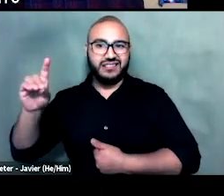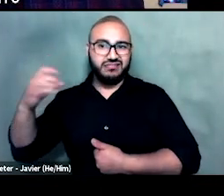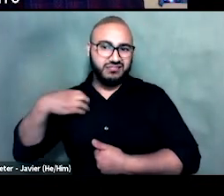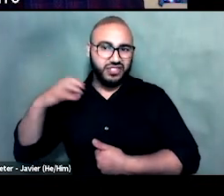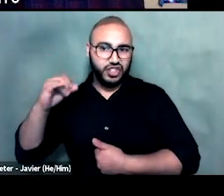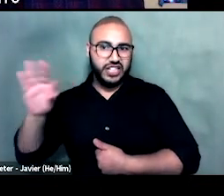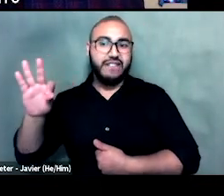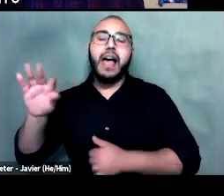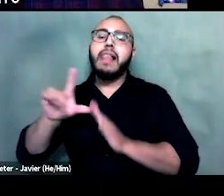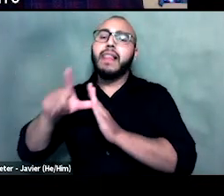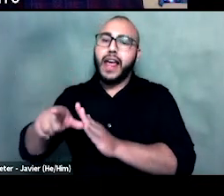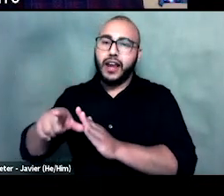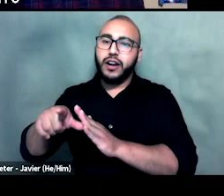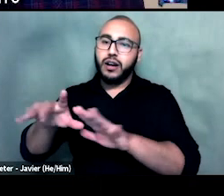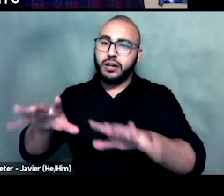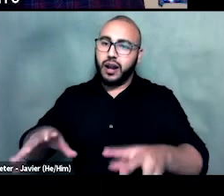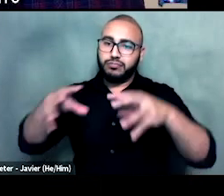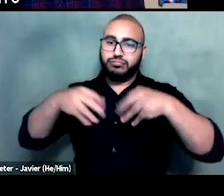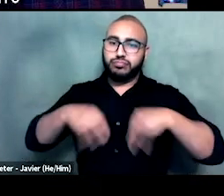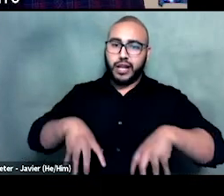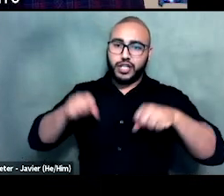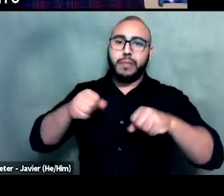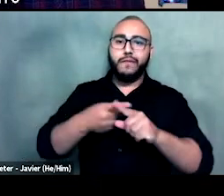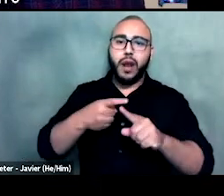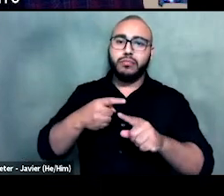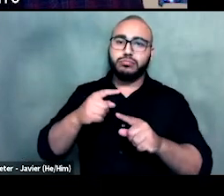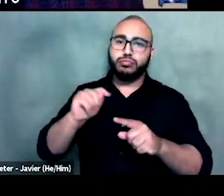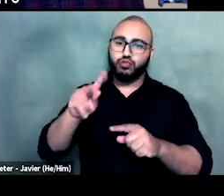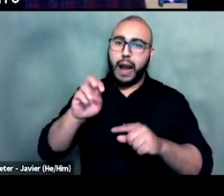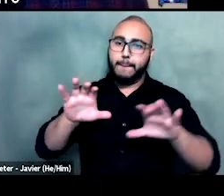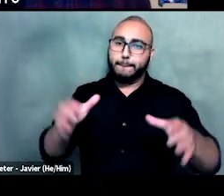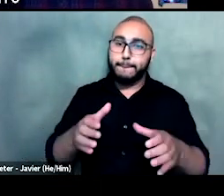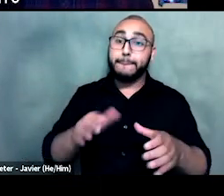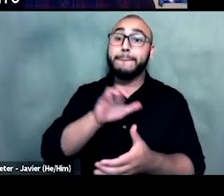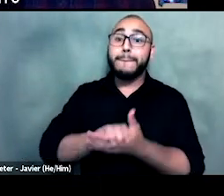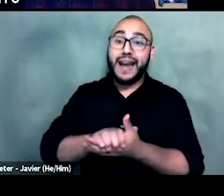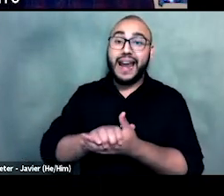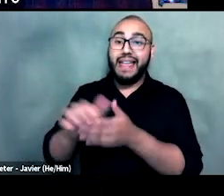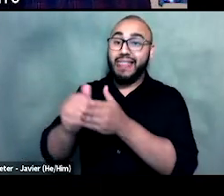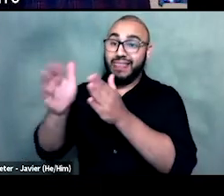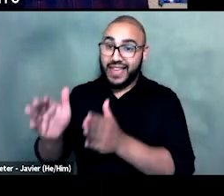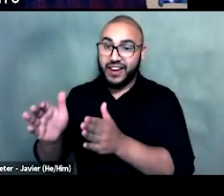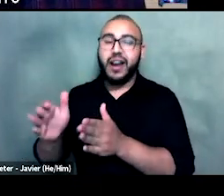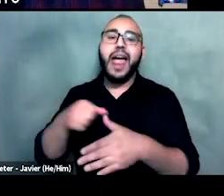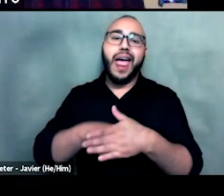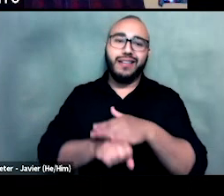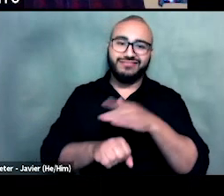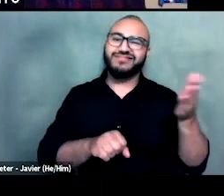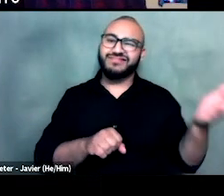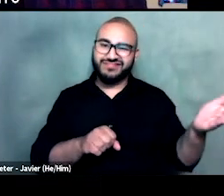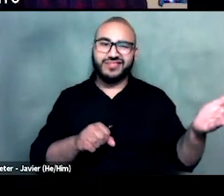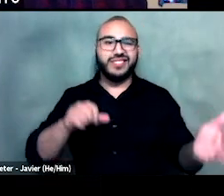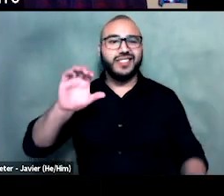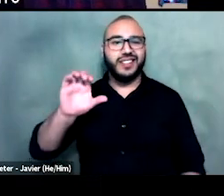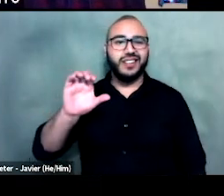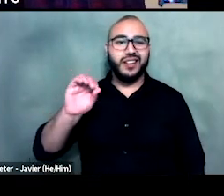tribe. She married one of the leaders, and she gave birth to Quanah Parker, who was a